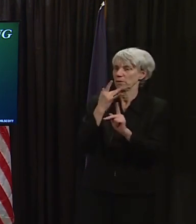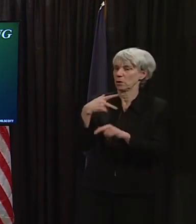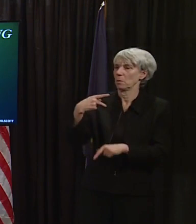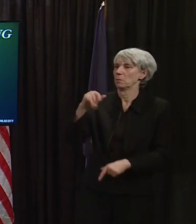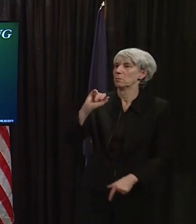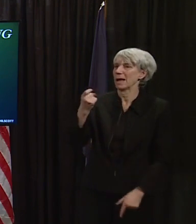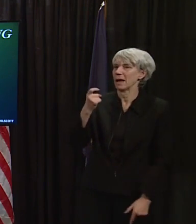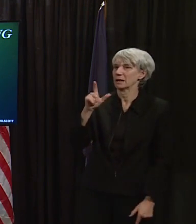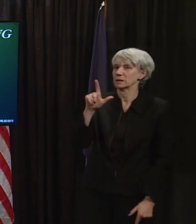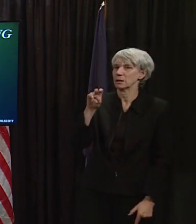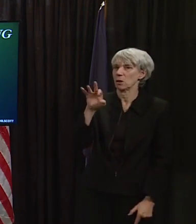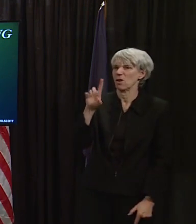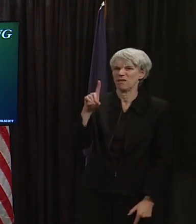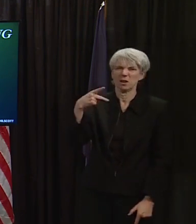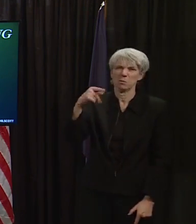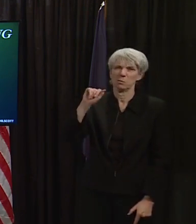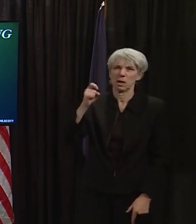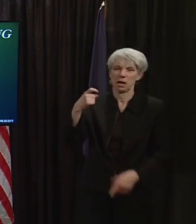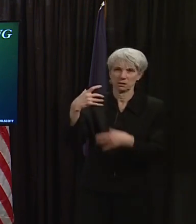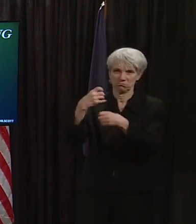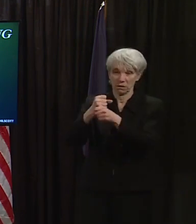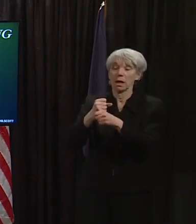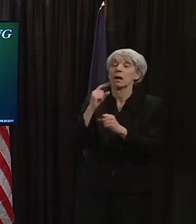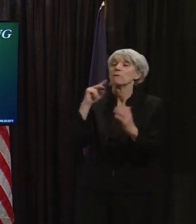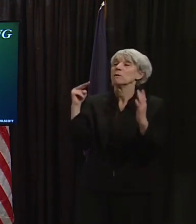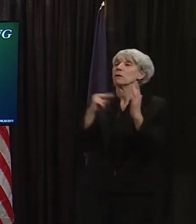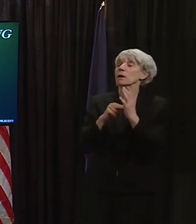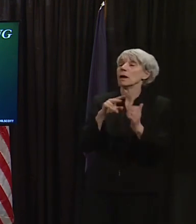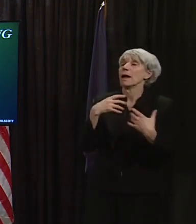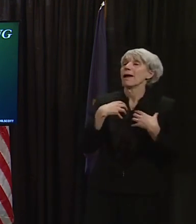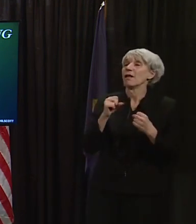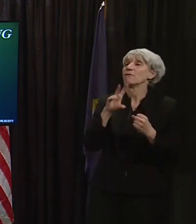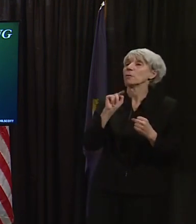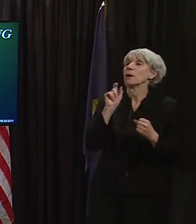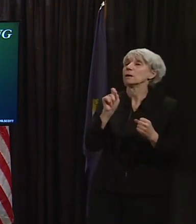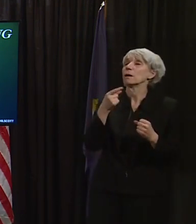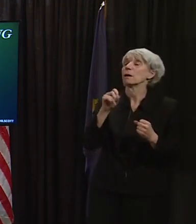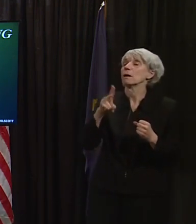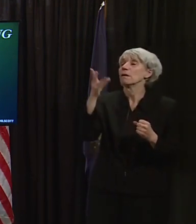You can visit our web website health Vermont dot gov slash covid 19 dash